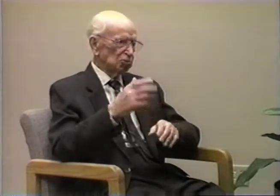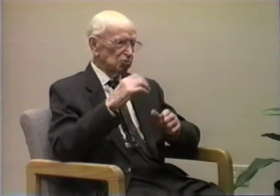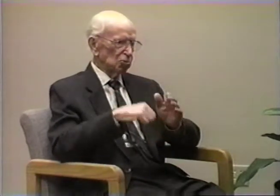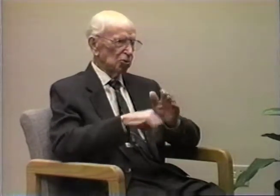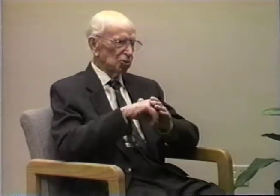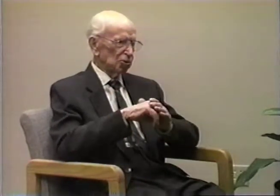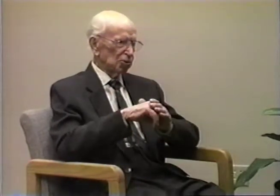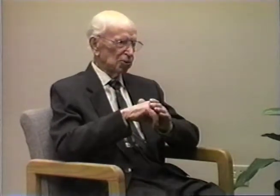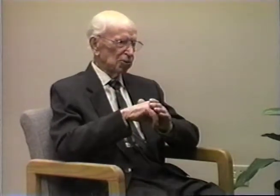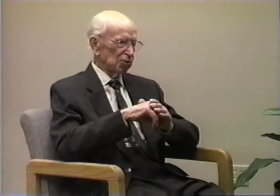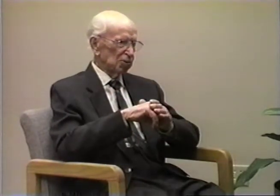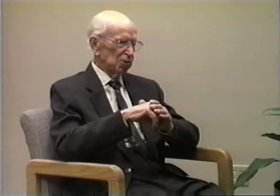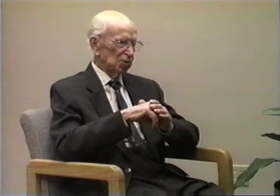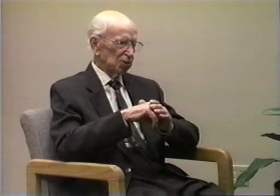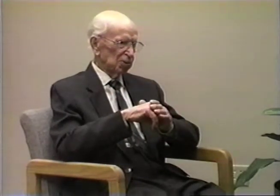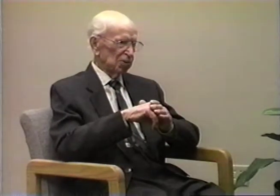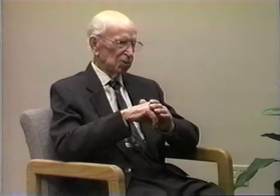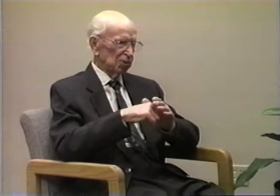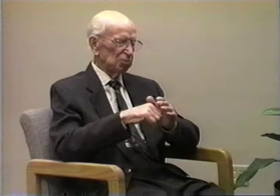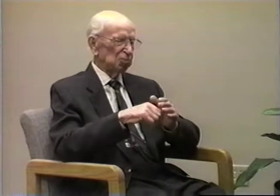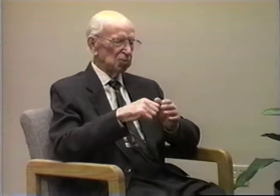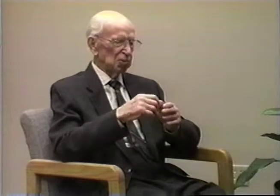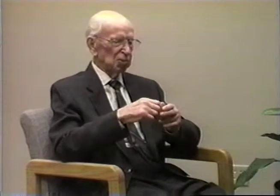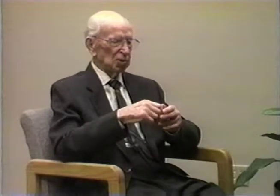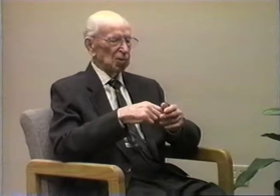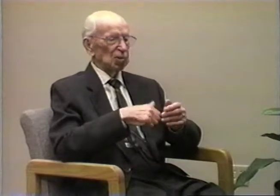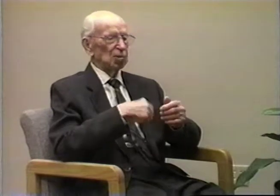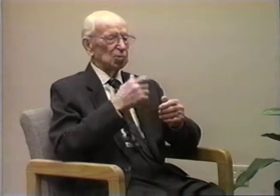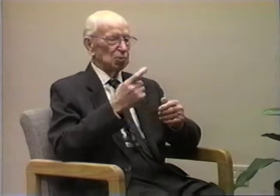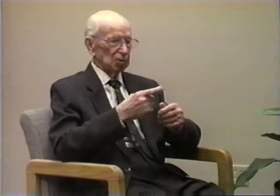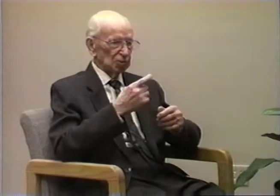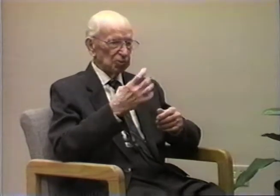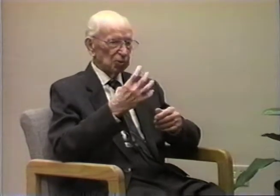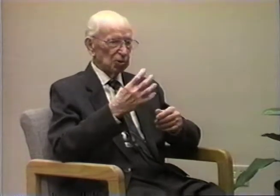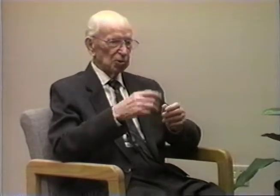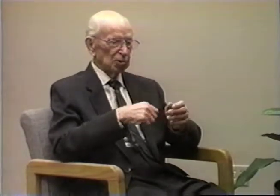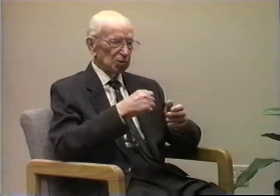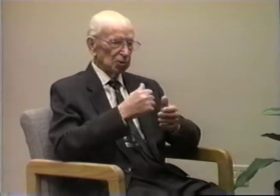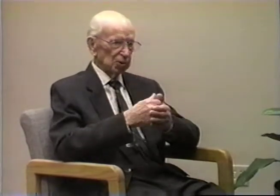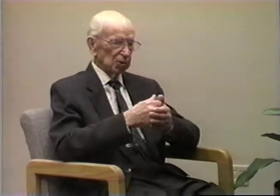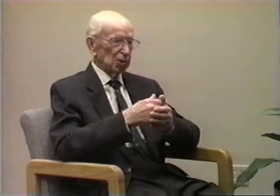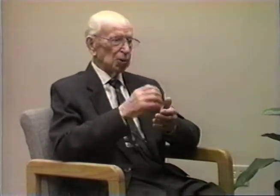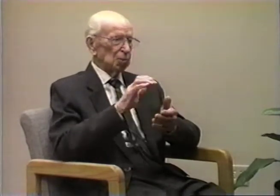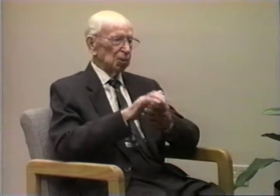We were married for ten years until she died from a stroke.